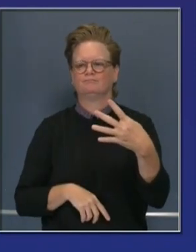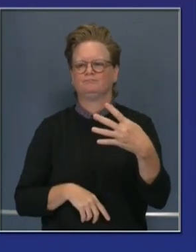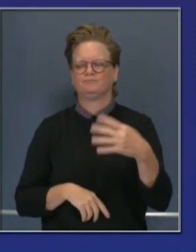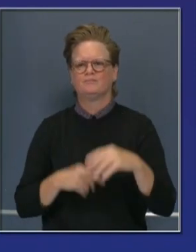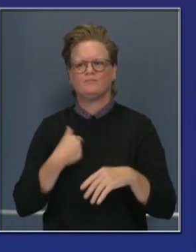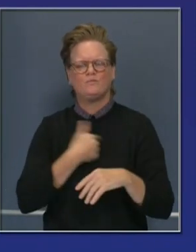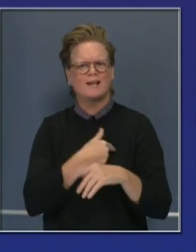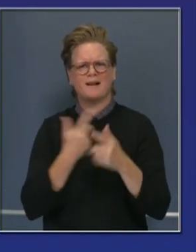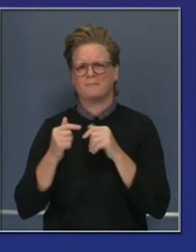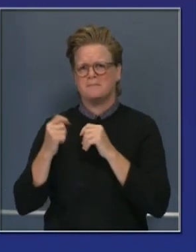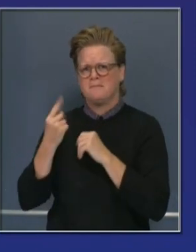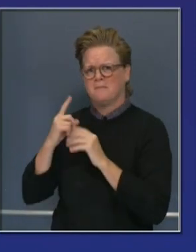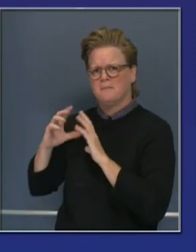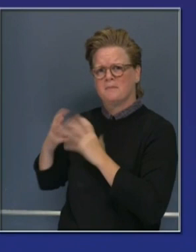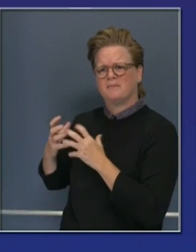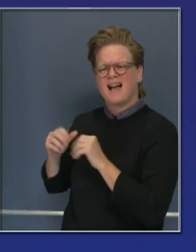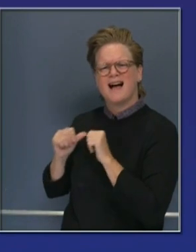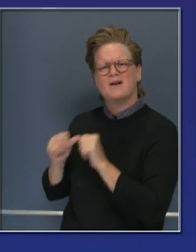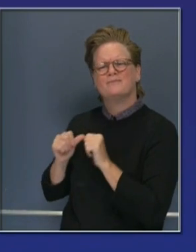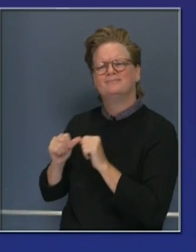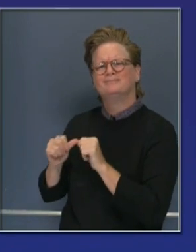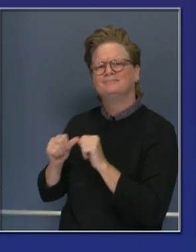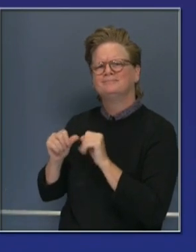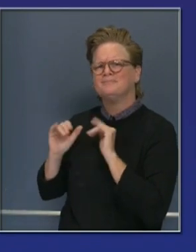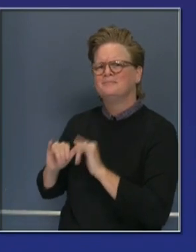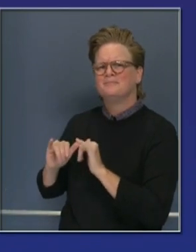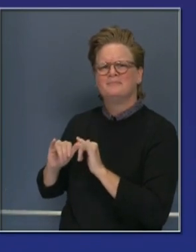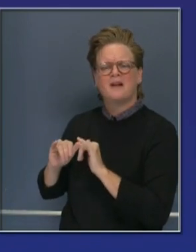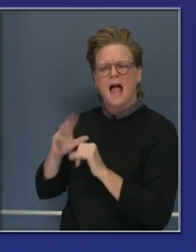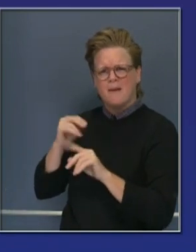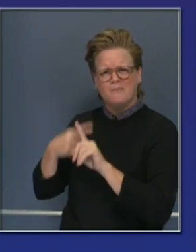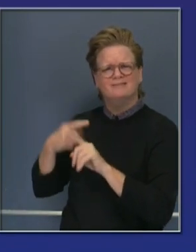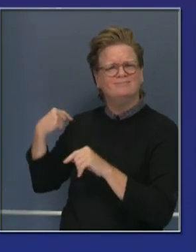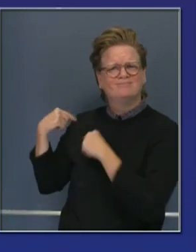HELP US PUT THIS IN PLACE. WE HAVE A ADVANCED AND ENGAGING